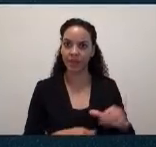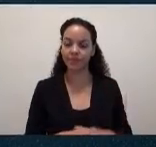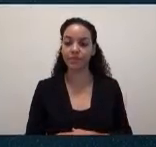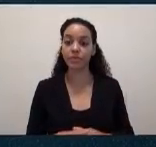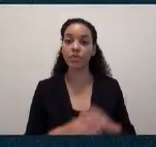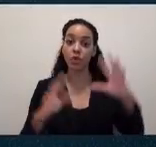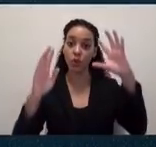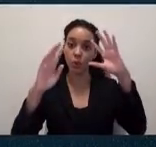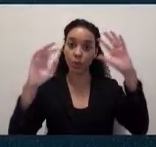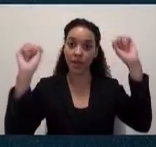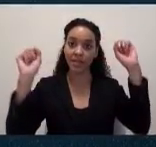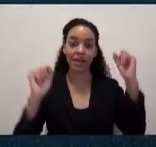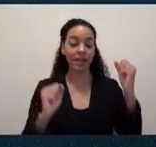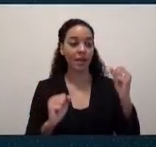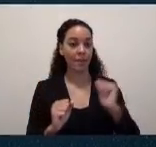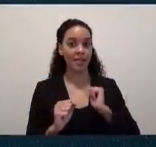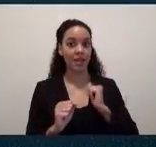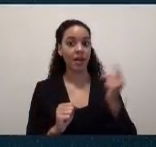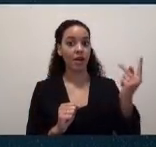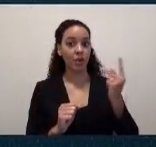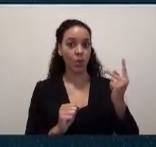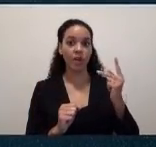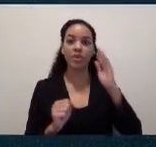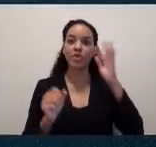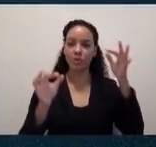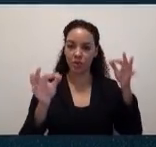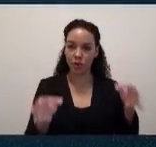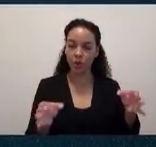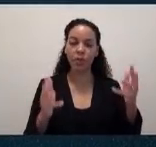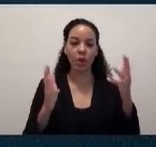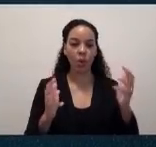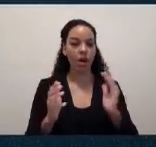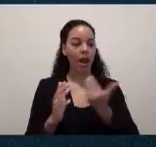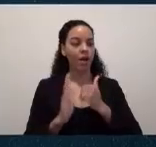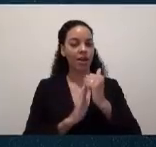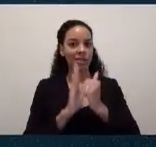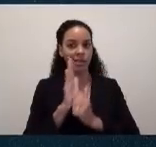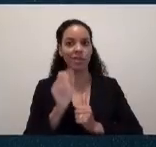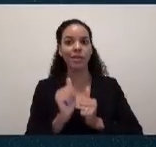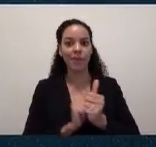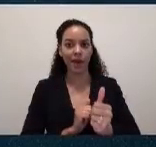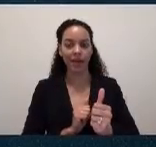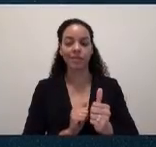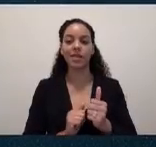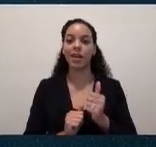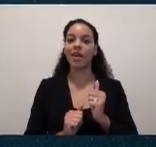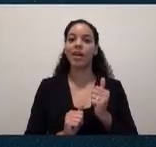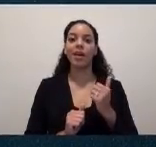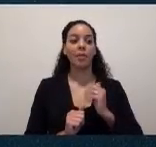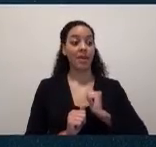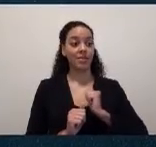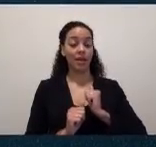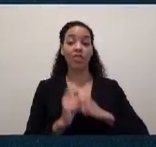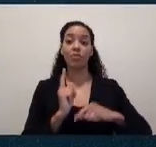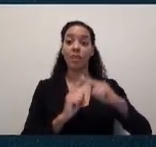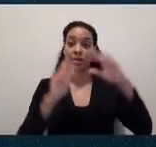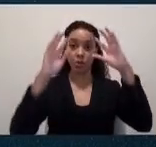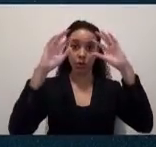to get our agenda passed, and I'll tell you the president and I share personal experiences of having done